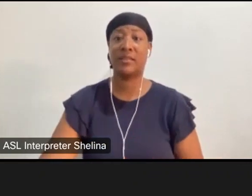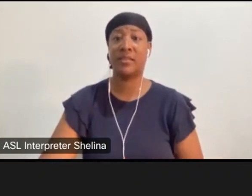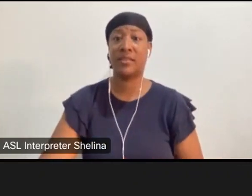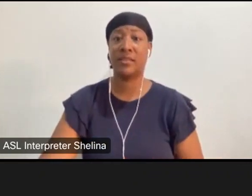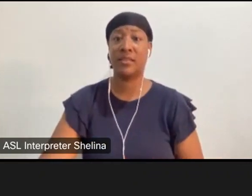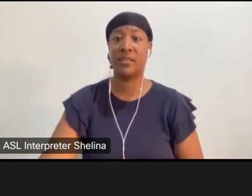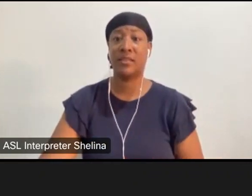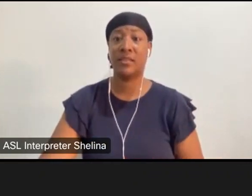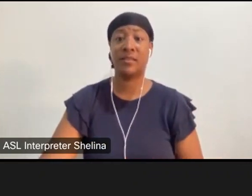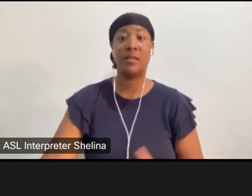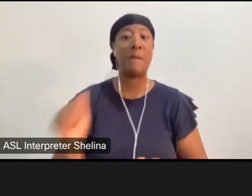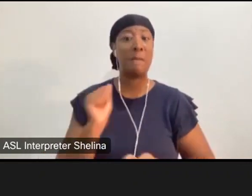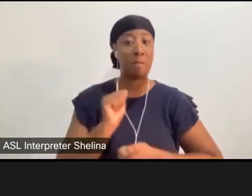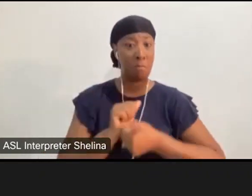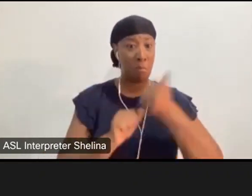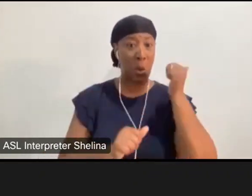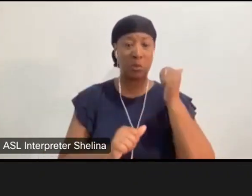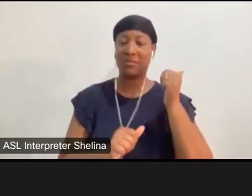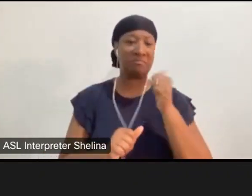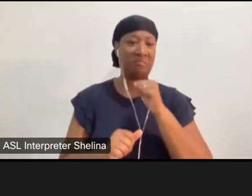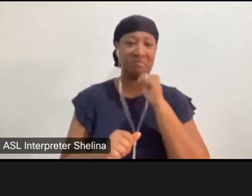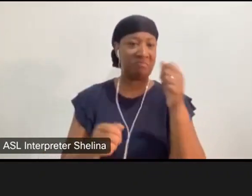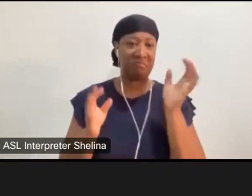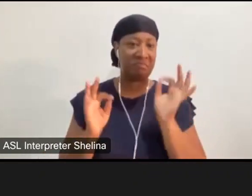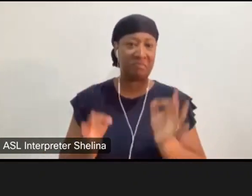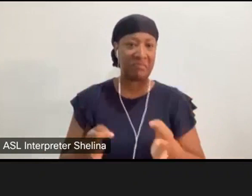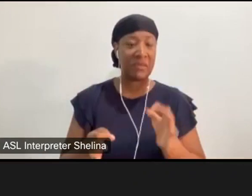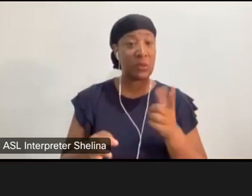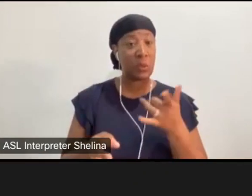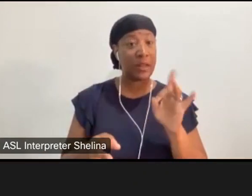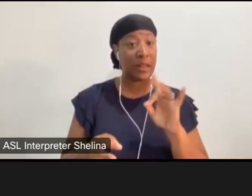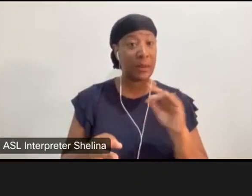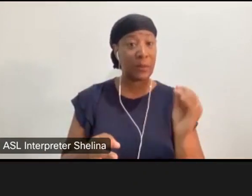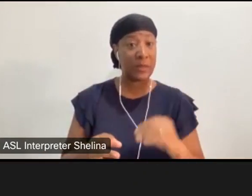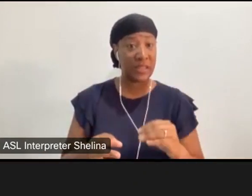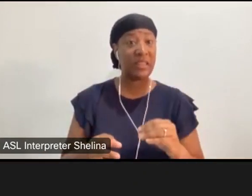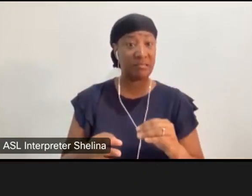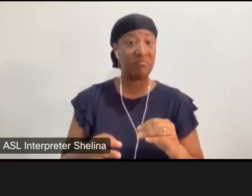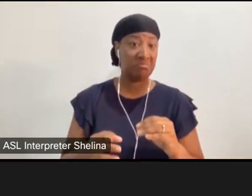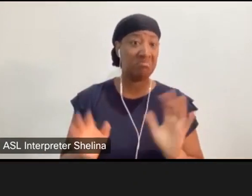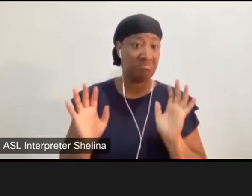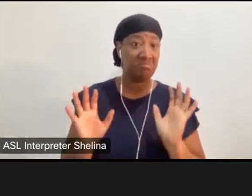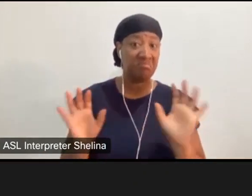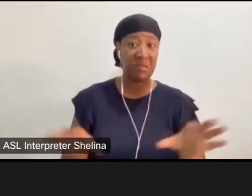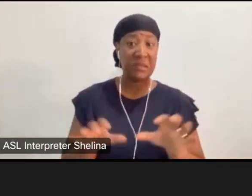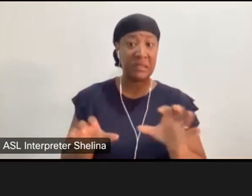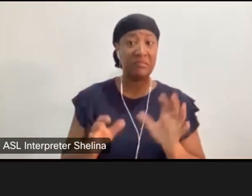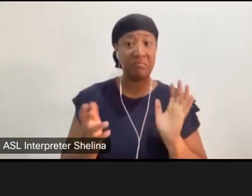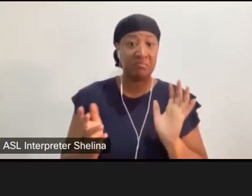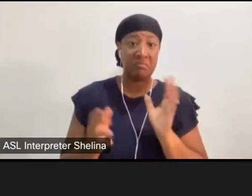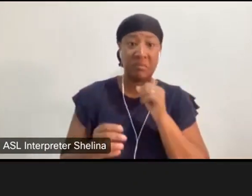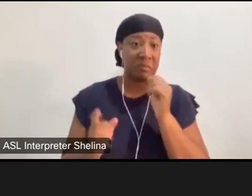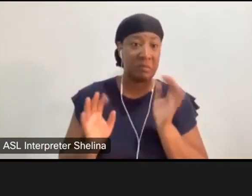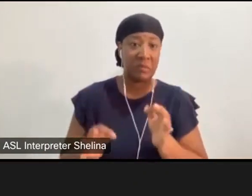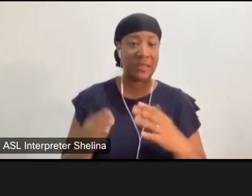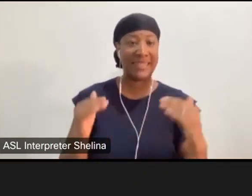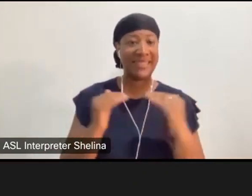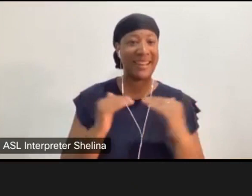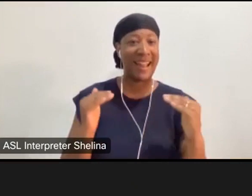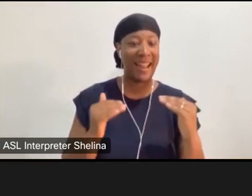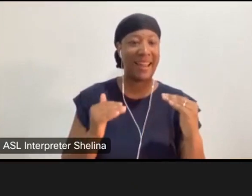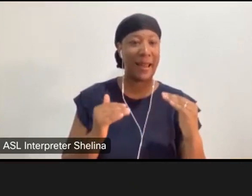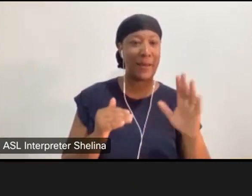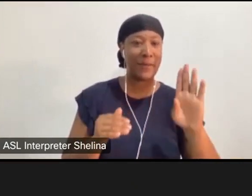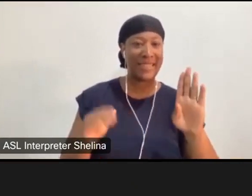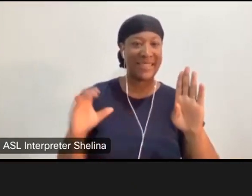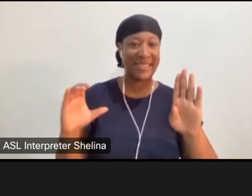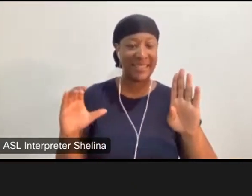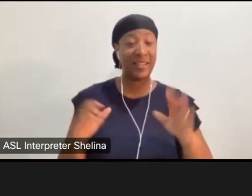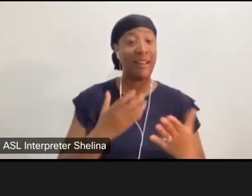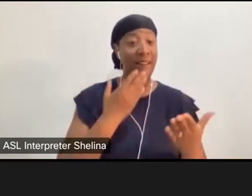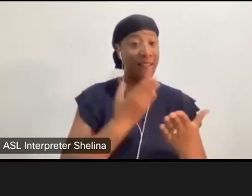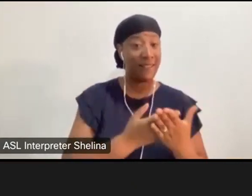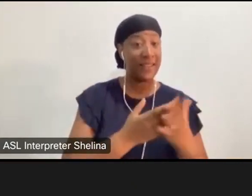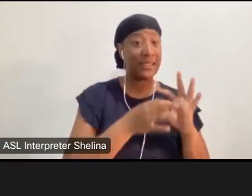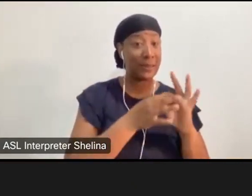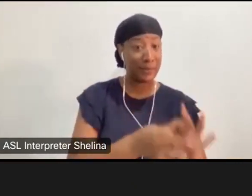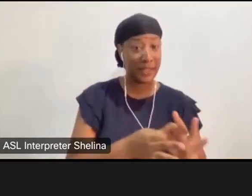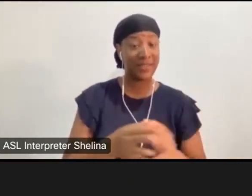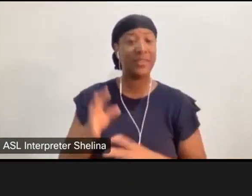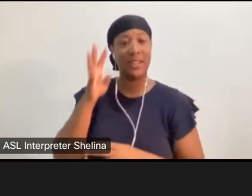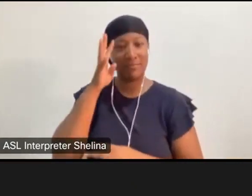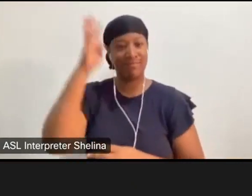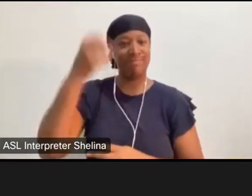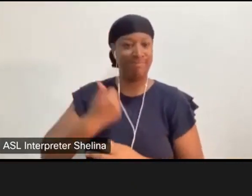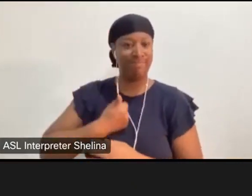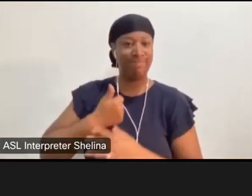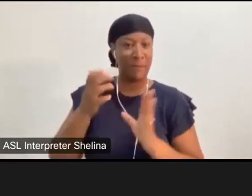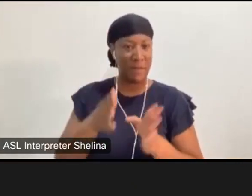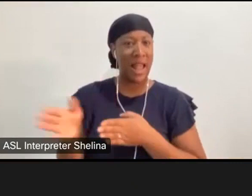majority said that they are undecided, about 28% of the folks that did the poll. Okay. We have a tie on B and C, so evidence based and original development has about the same results. 15%.